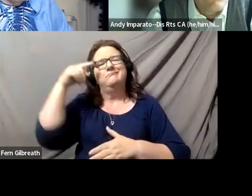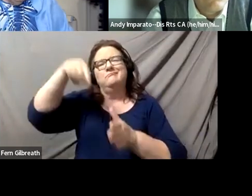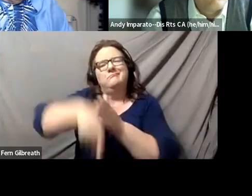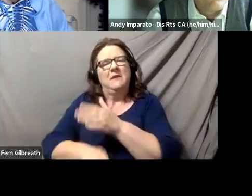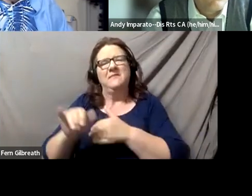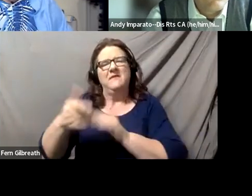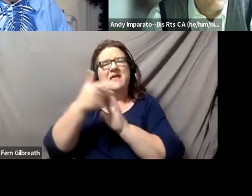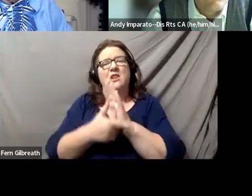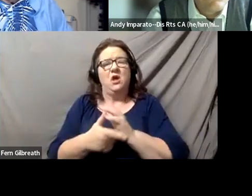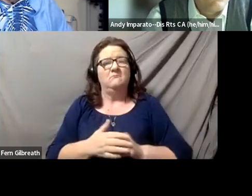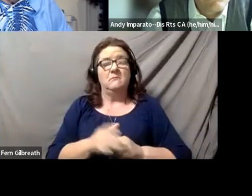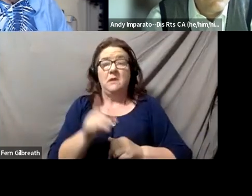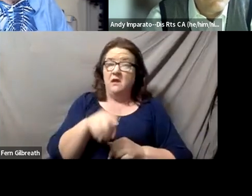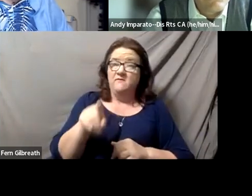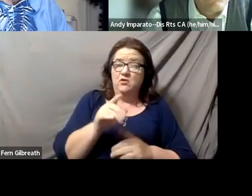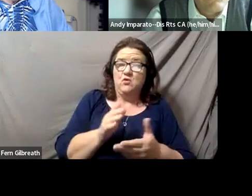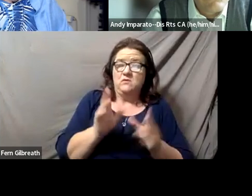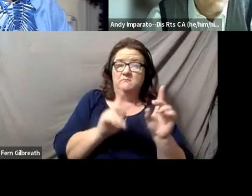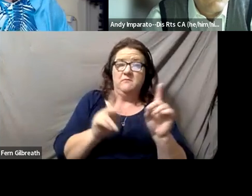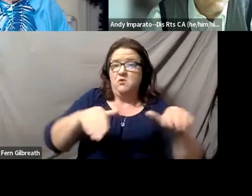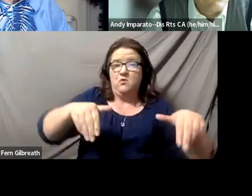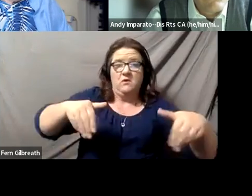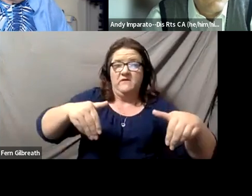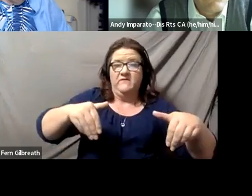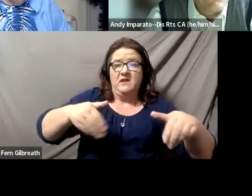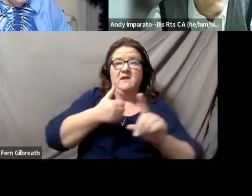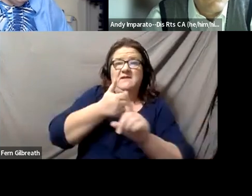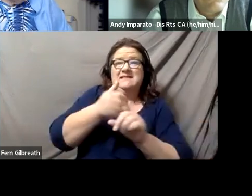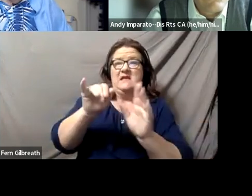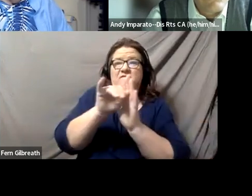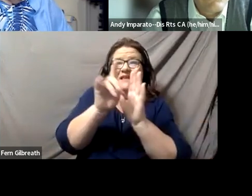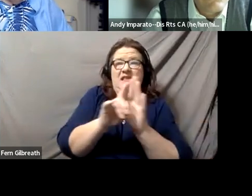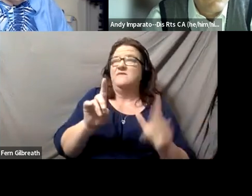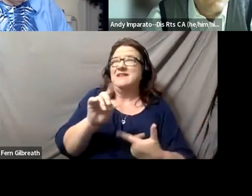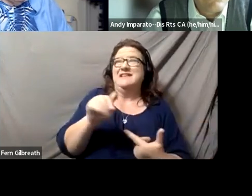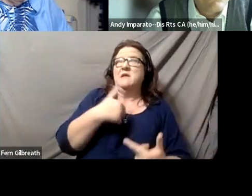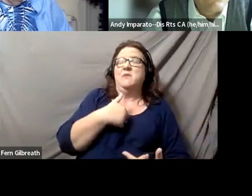And for those individuals who have not yet self-identified as having a disability,